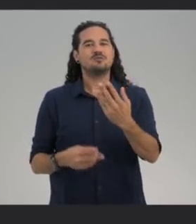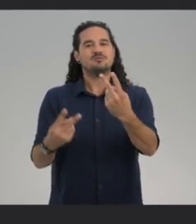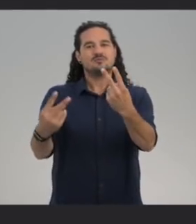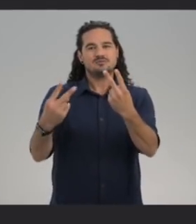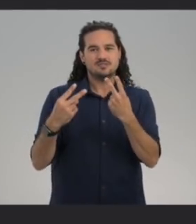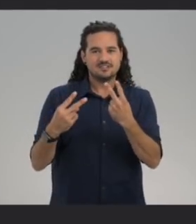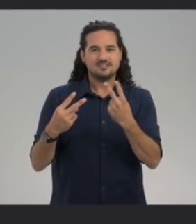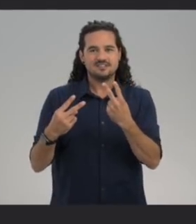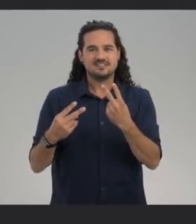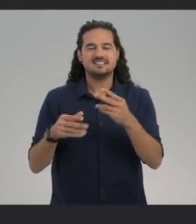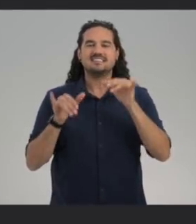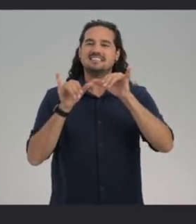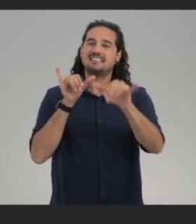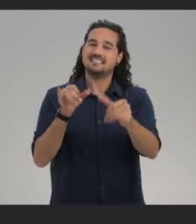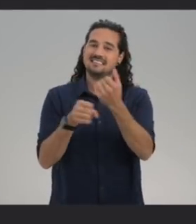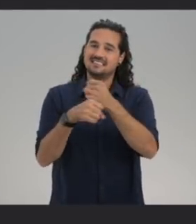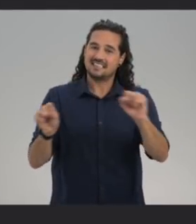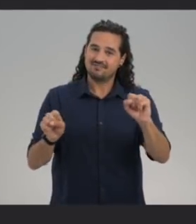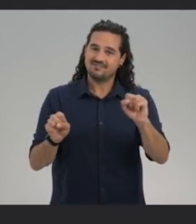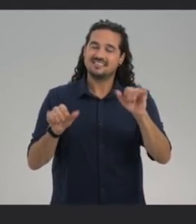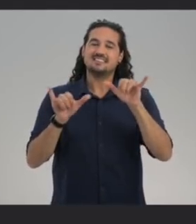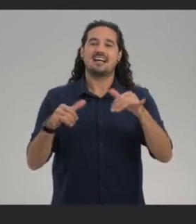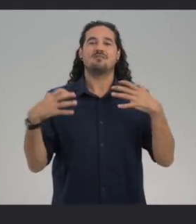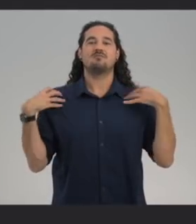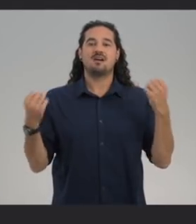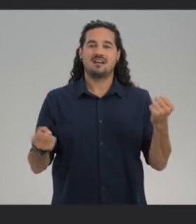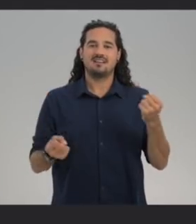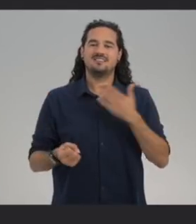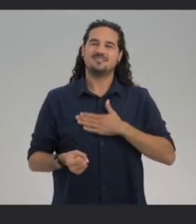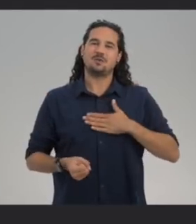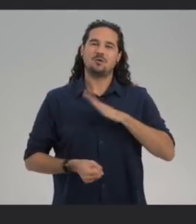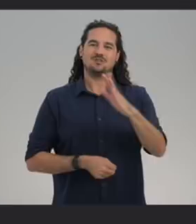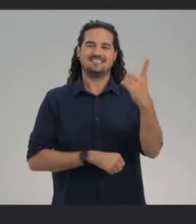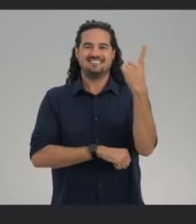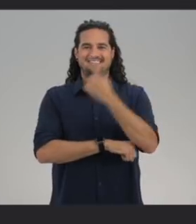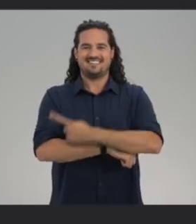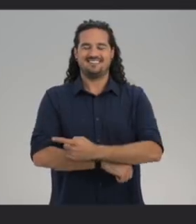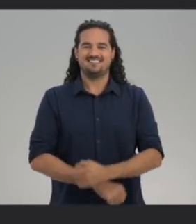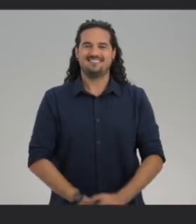Thank you for joining us, stay safe, stay well, and have a great day.